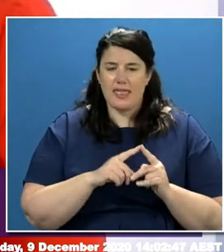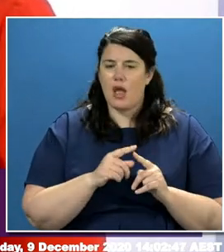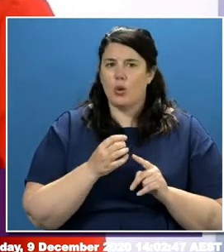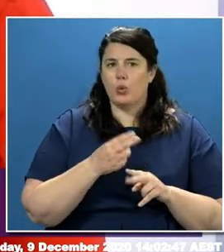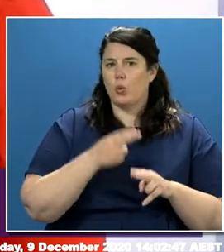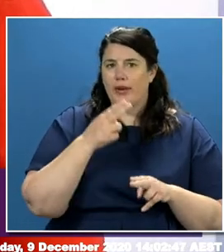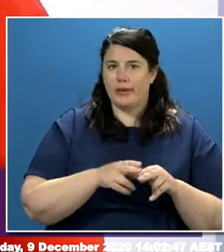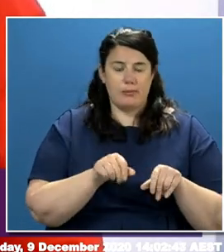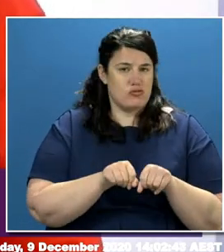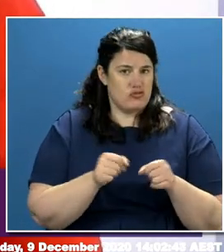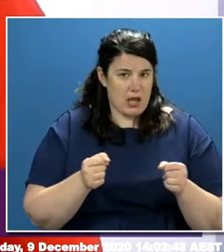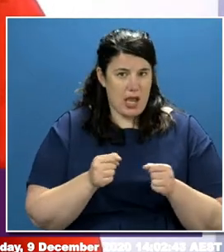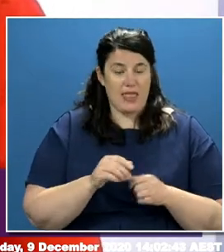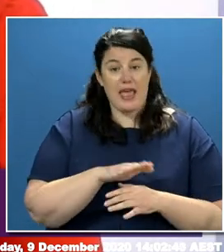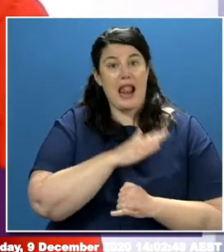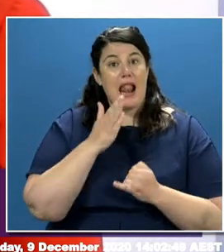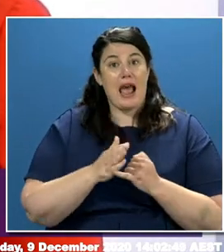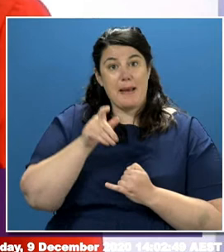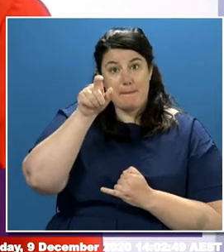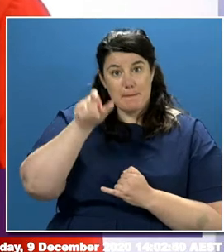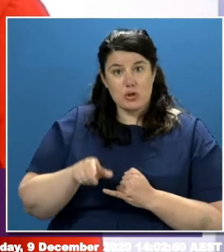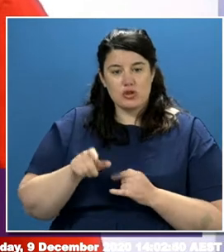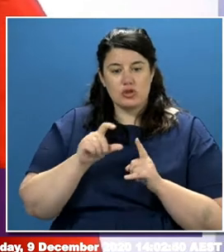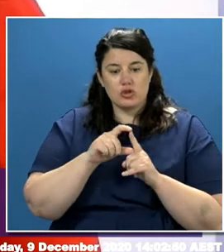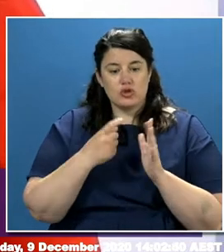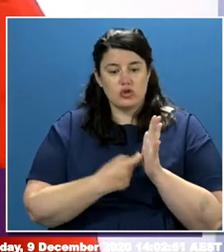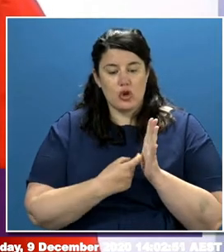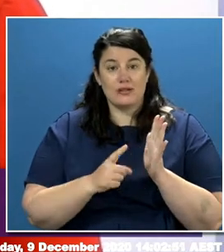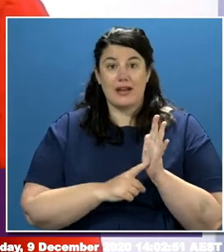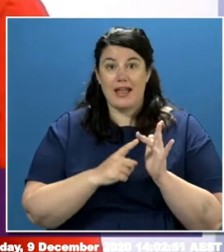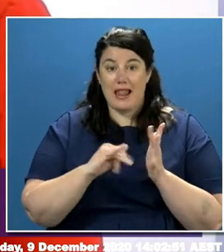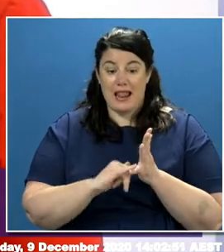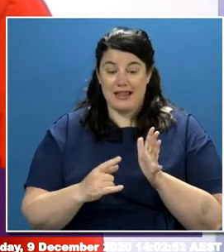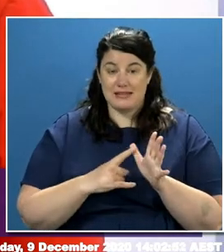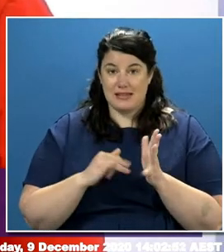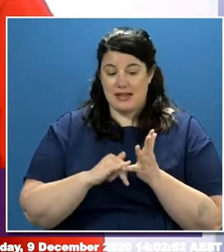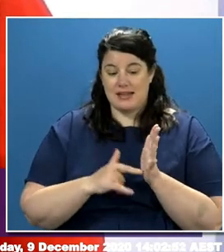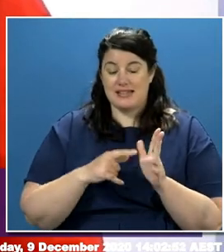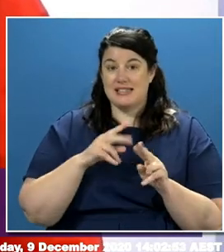And then our final witness of the day will be Dr Lisa Stafford and her